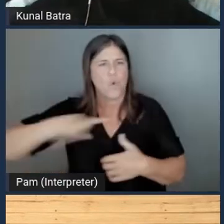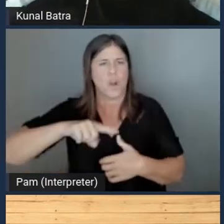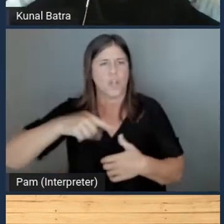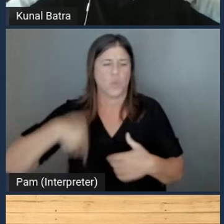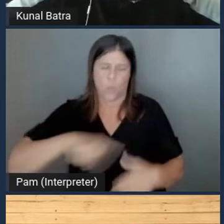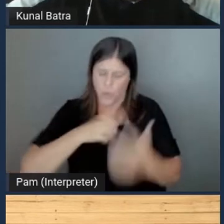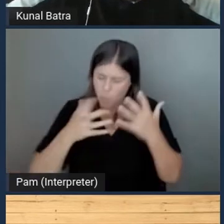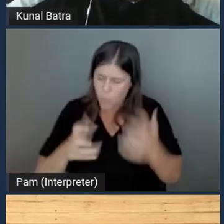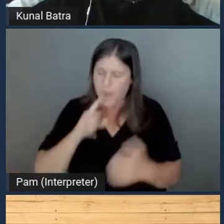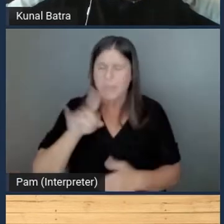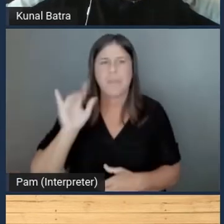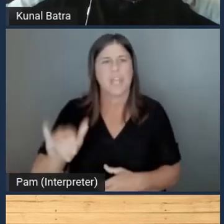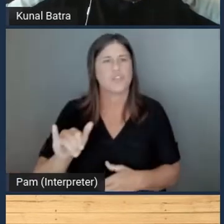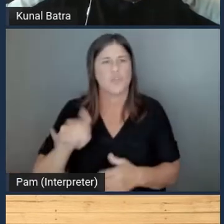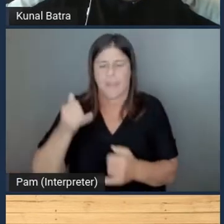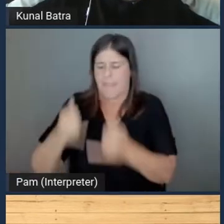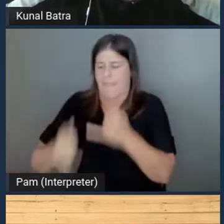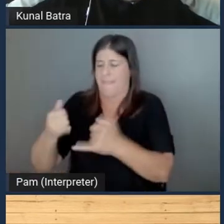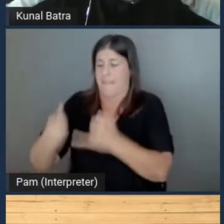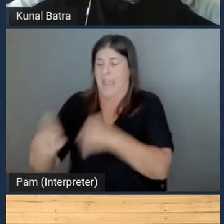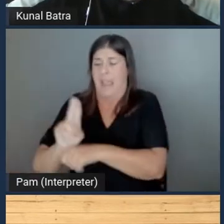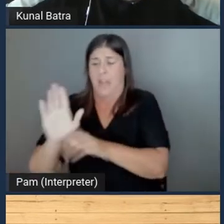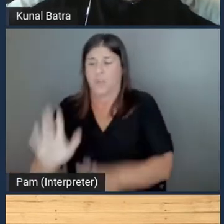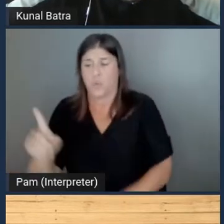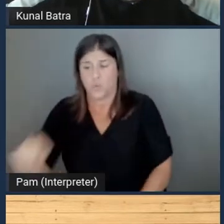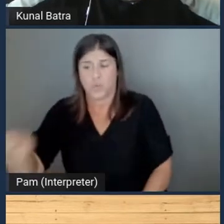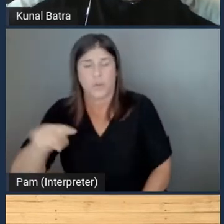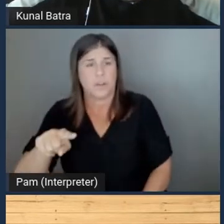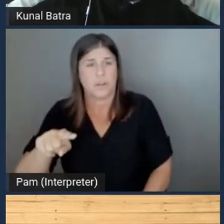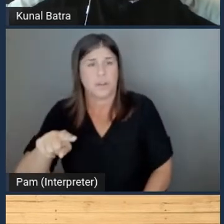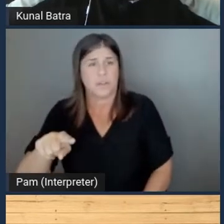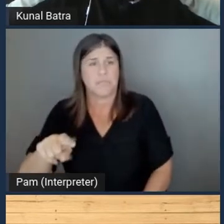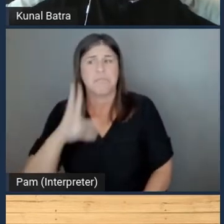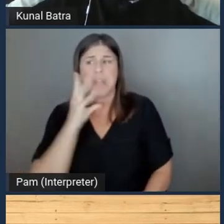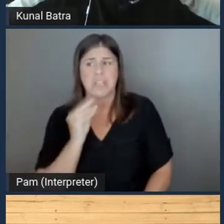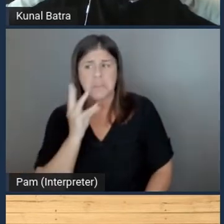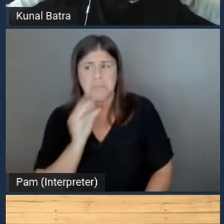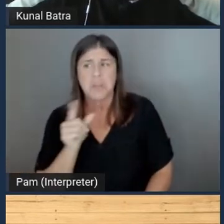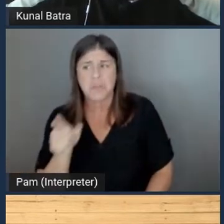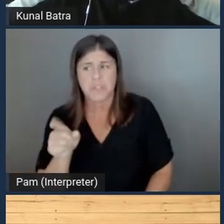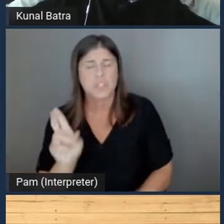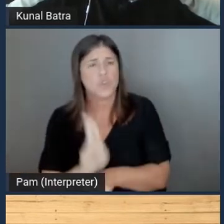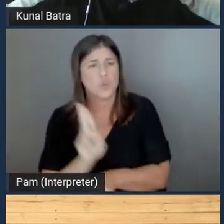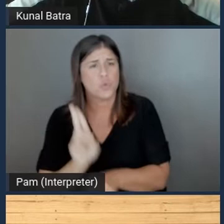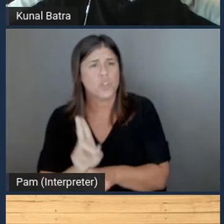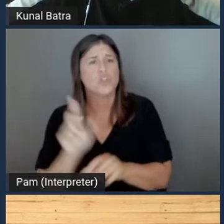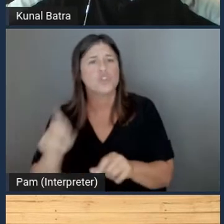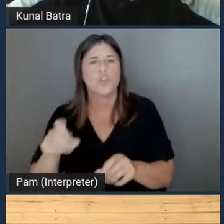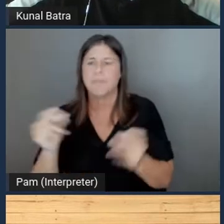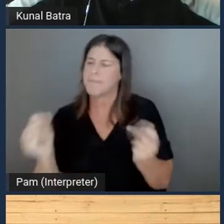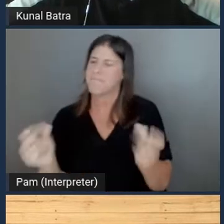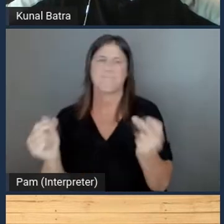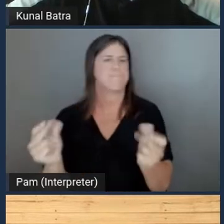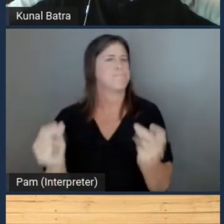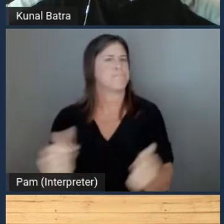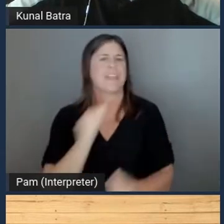that the end user experience should be snappy. It should be really fast.